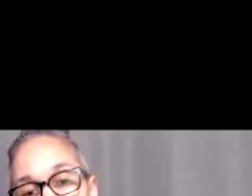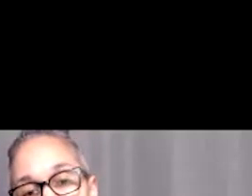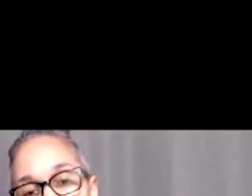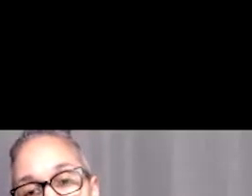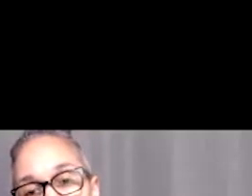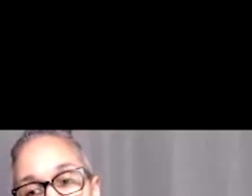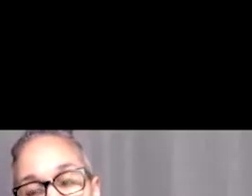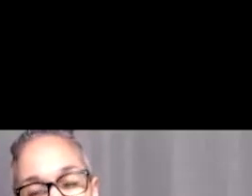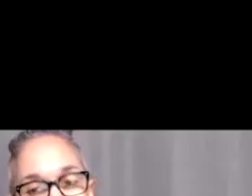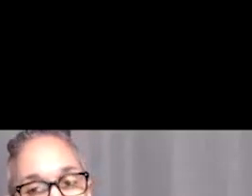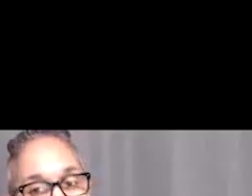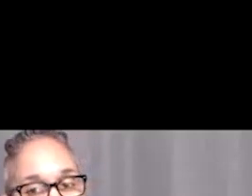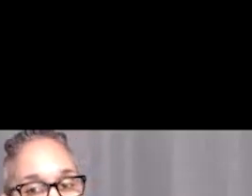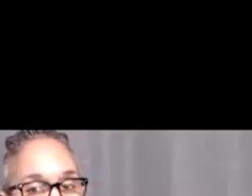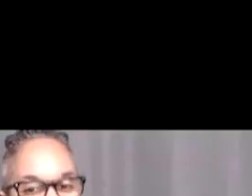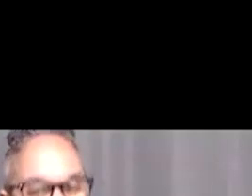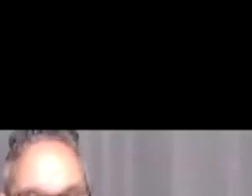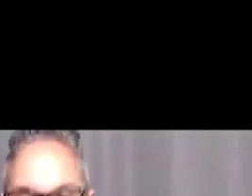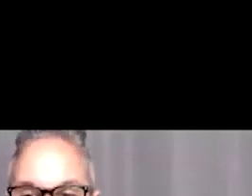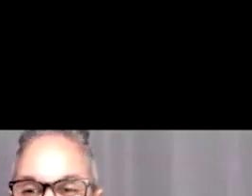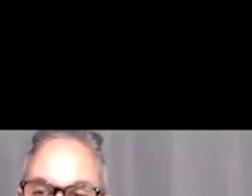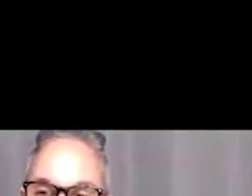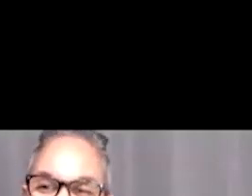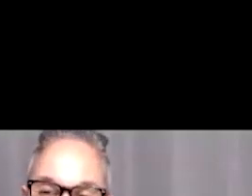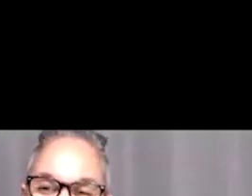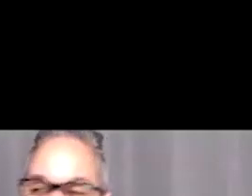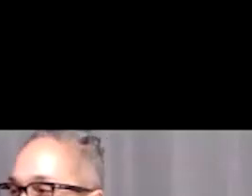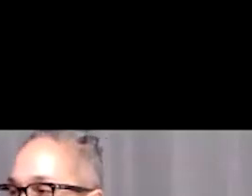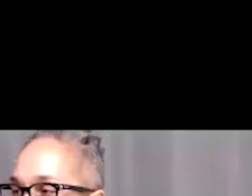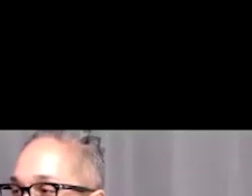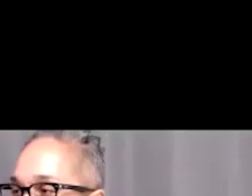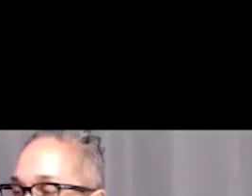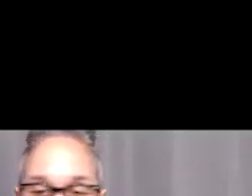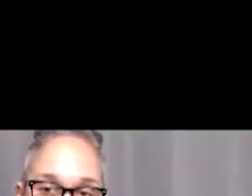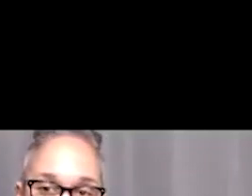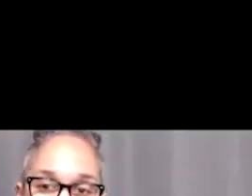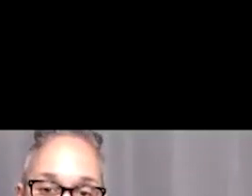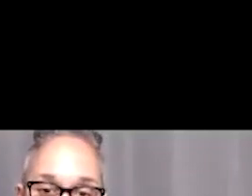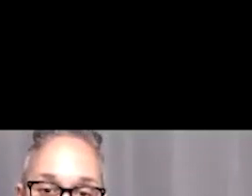that's going to get us all the way there. Yeah. Thank you.